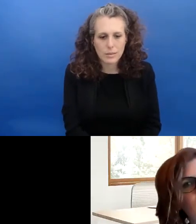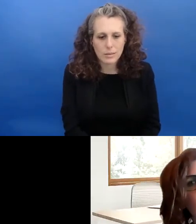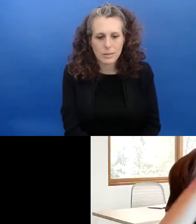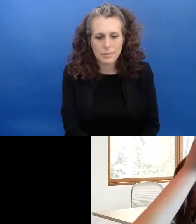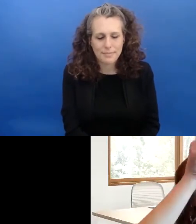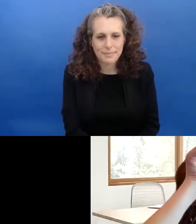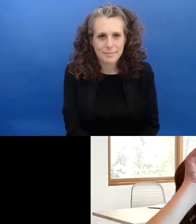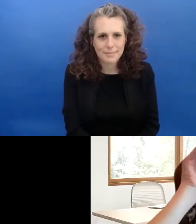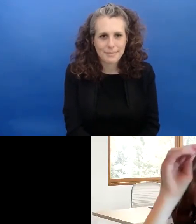technology we're talking about